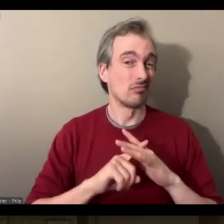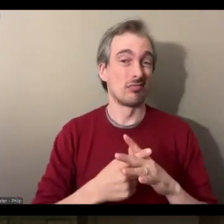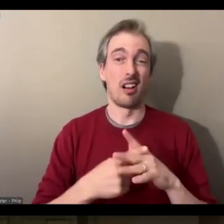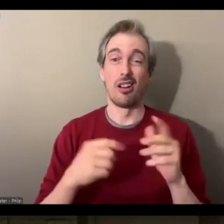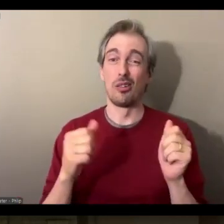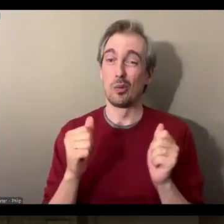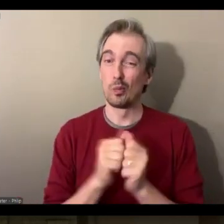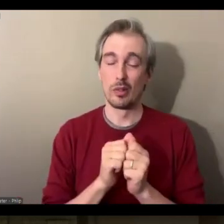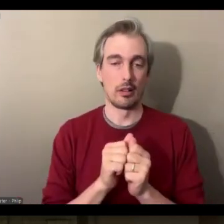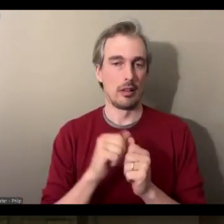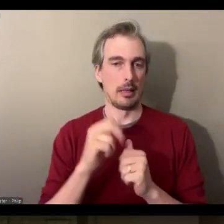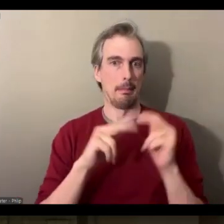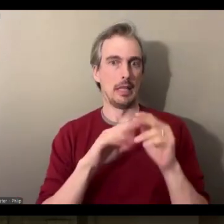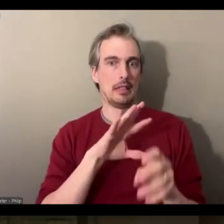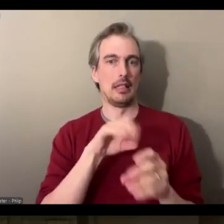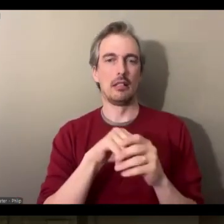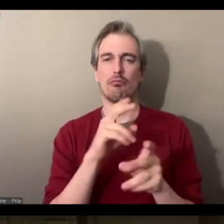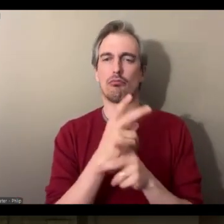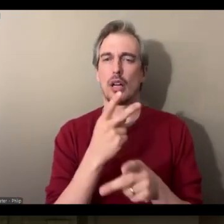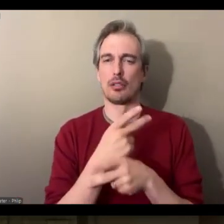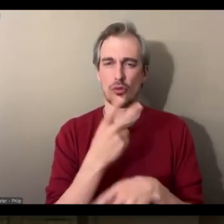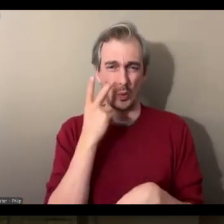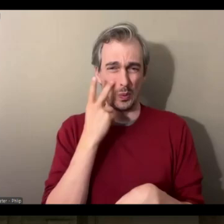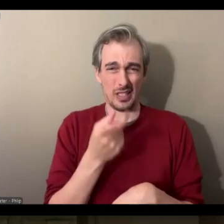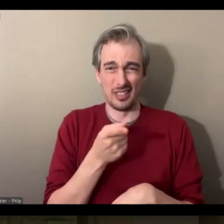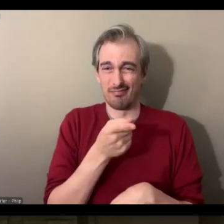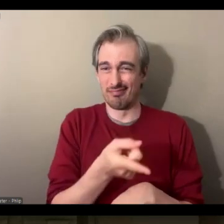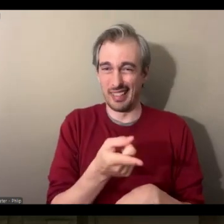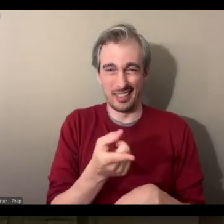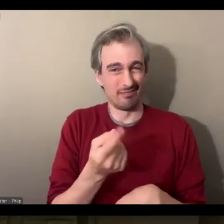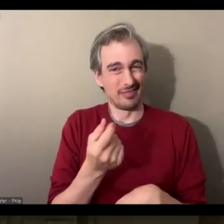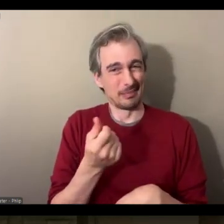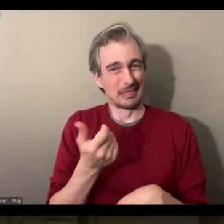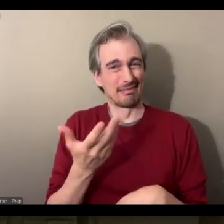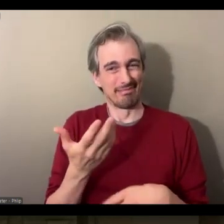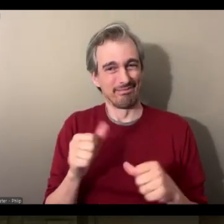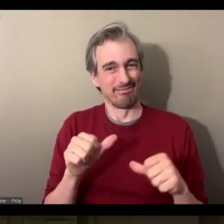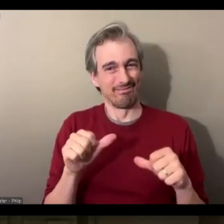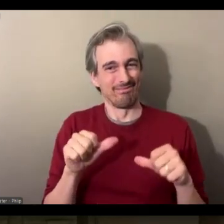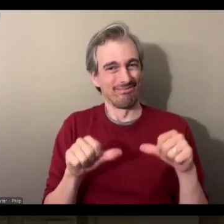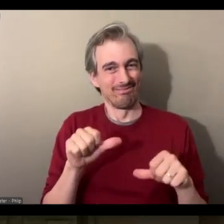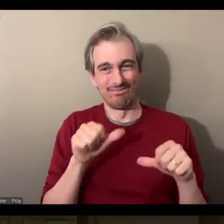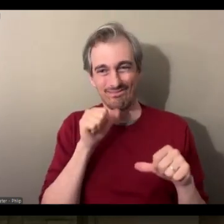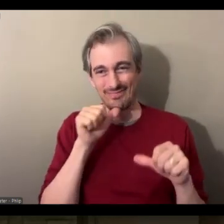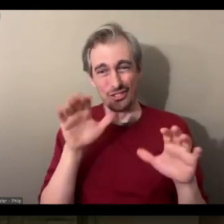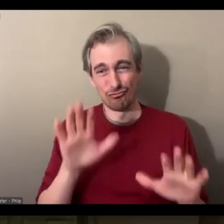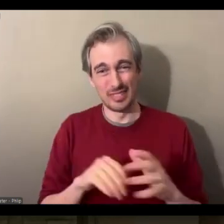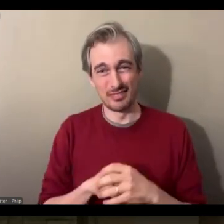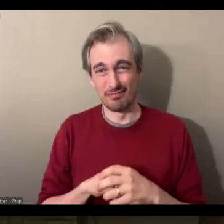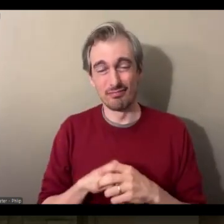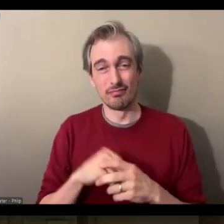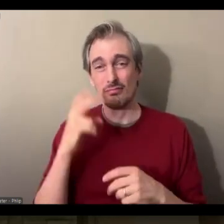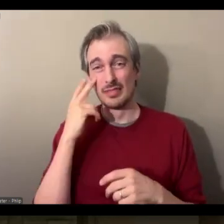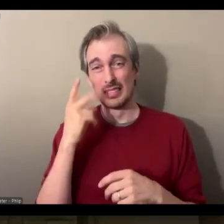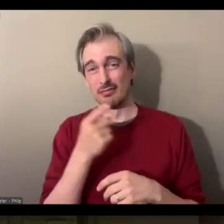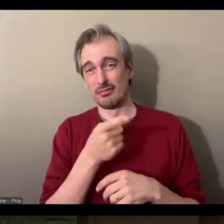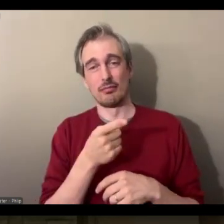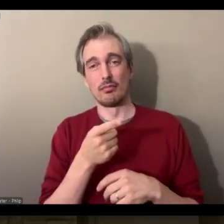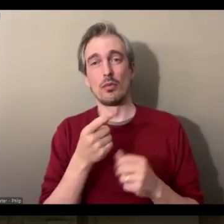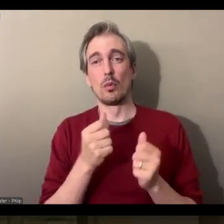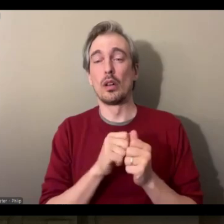looking at accessibility. You don't really have a lot to share with your customers, in terms of